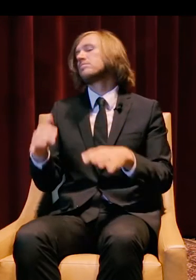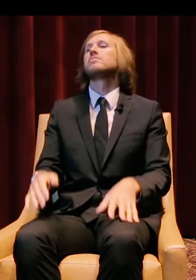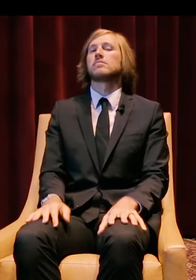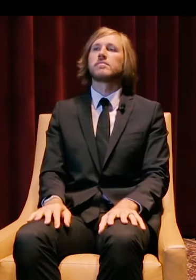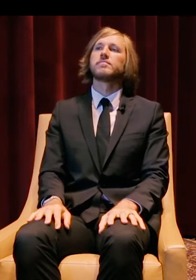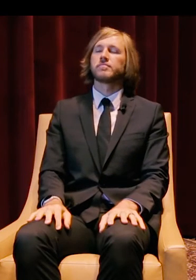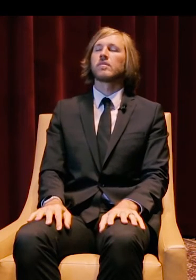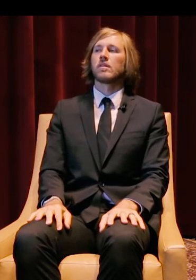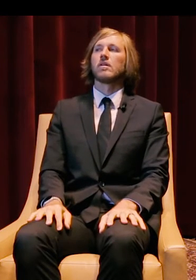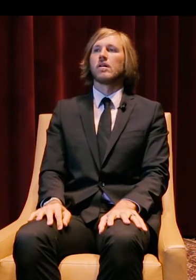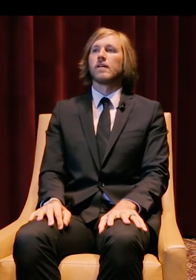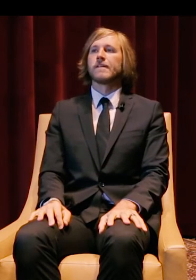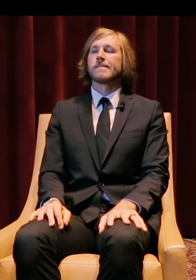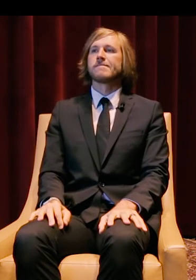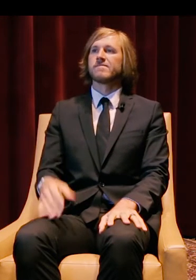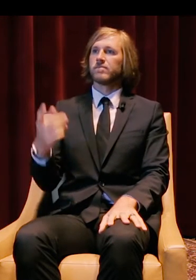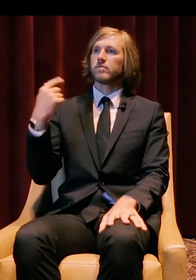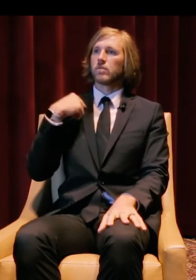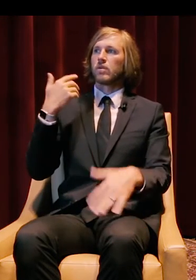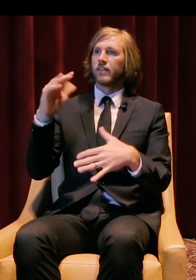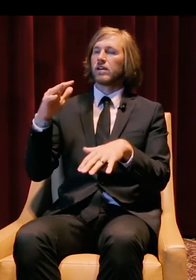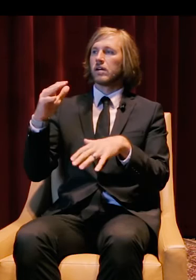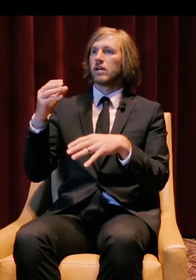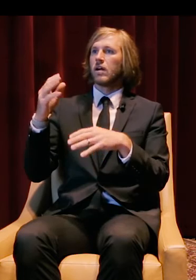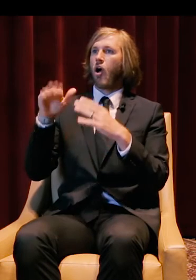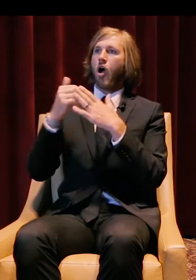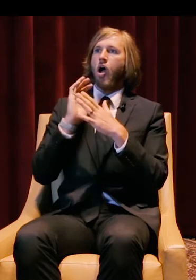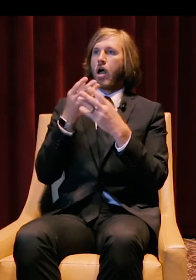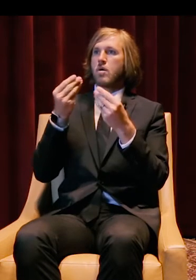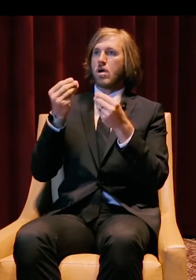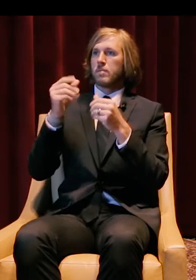we had since liquidated our ownership of those properties.